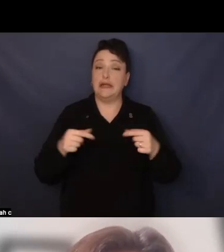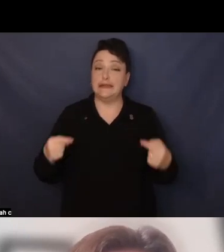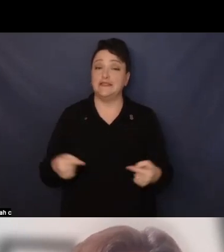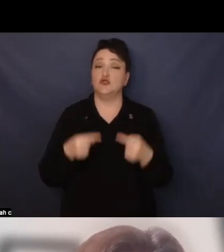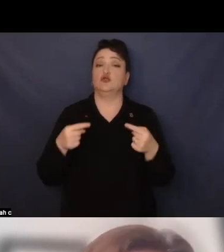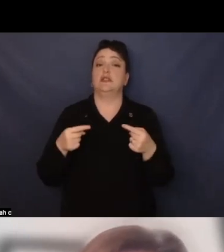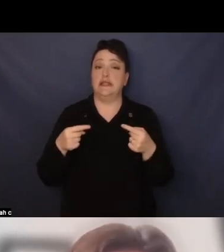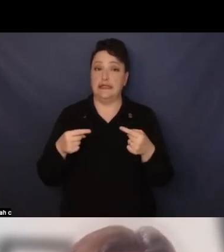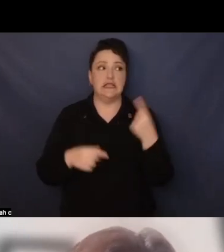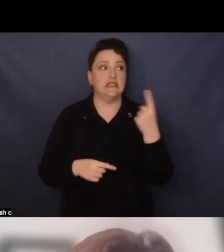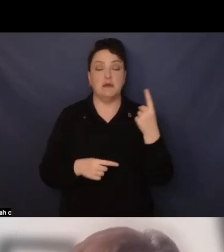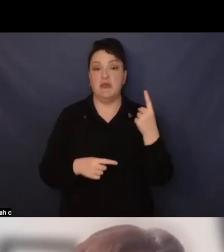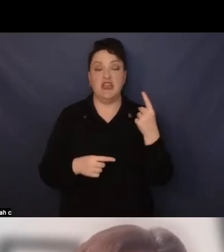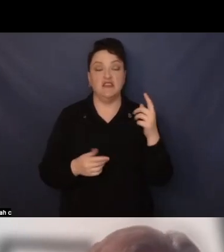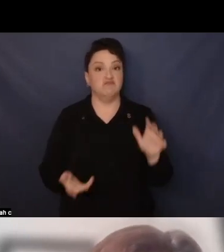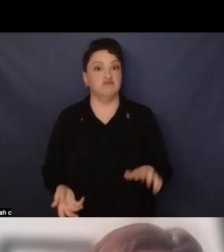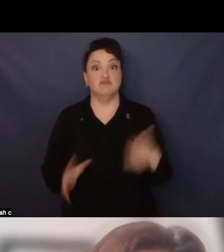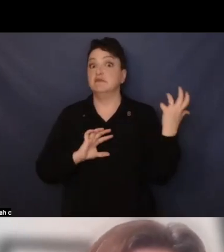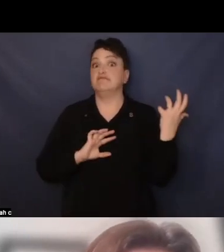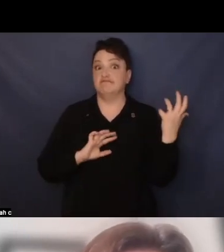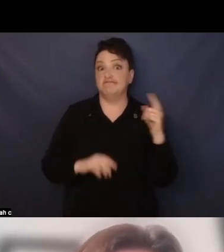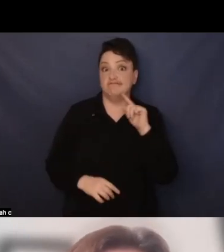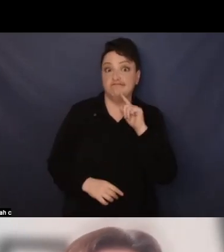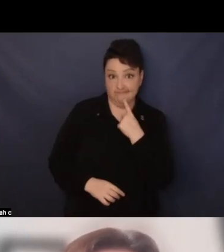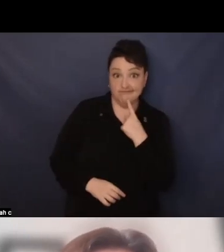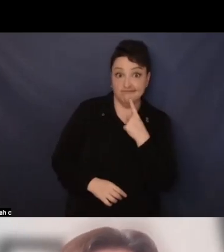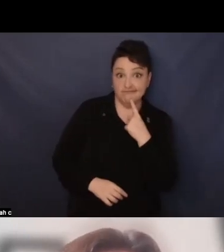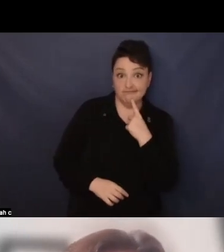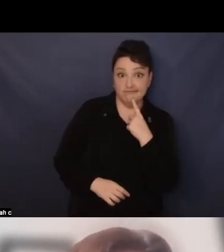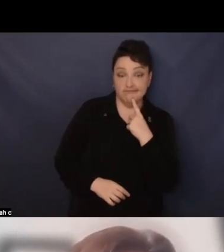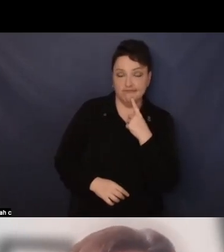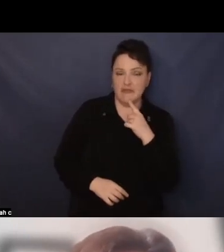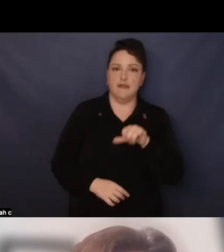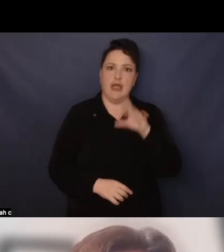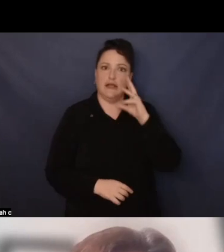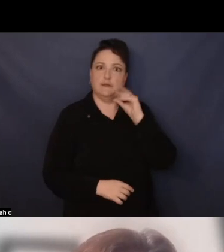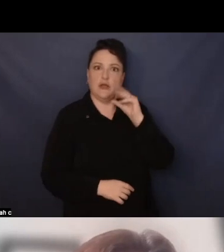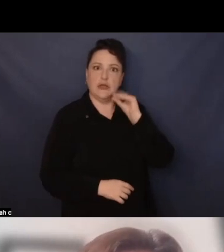harmful. Which those are all very harmful things. You can describe that experience to say,